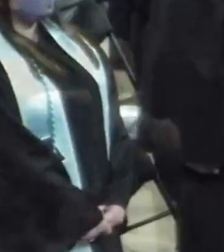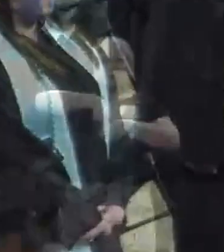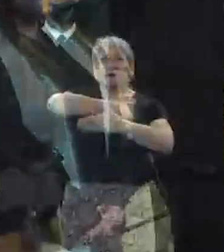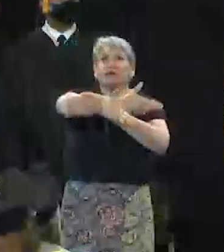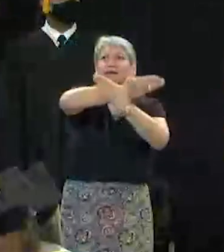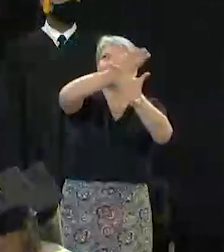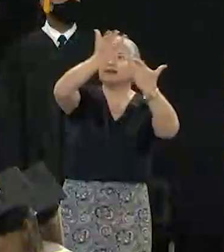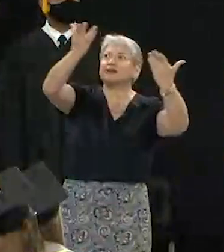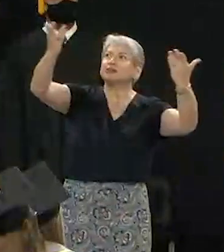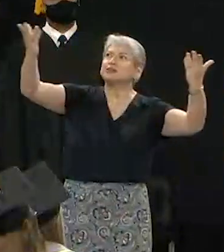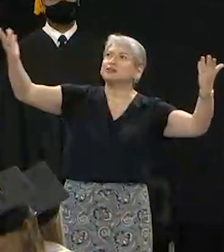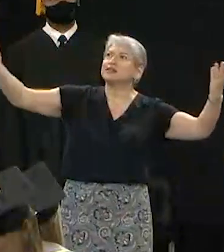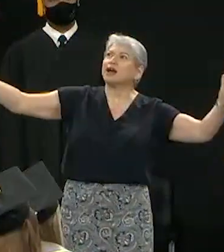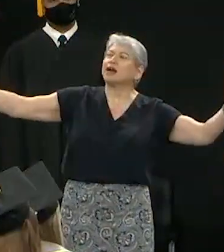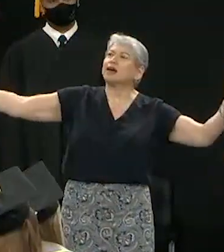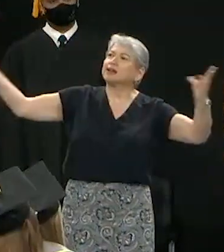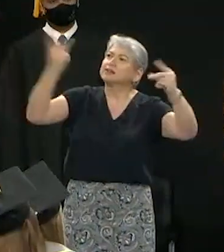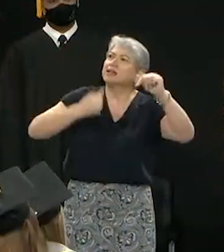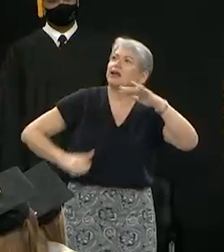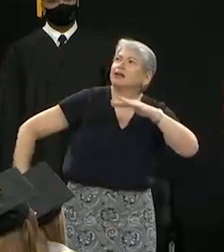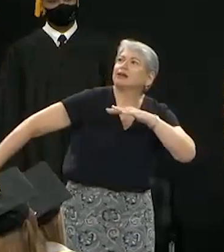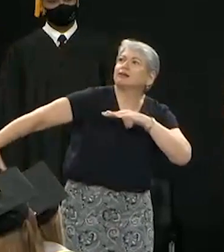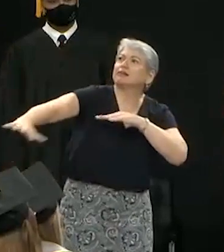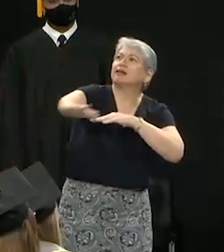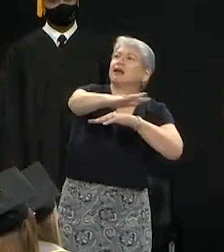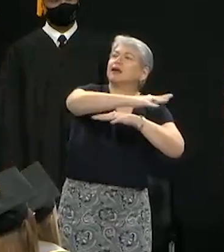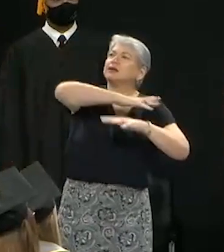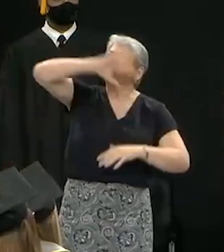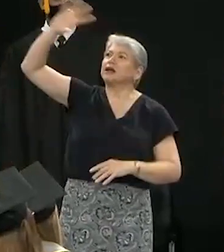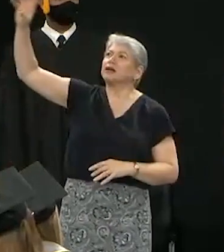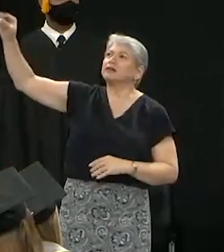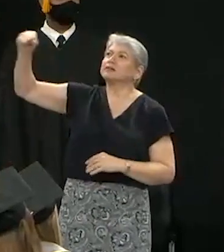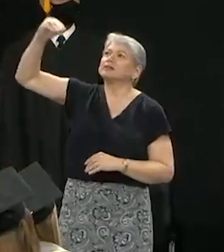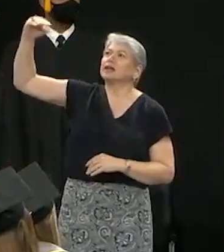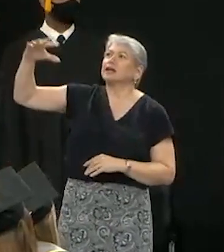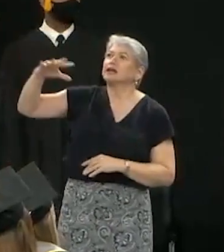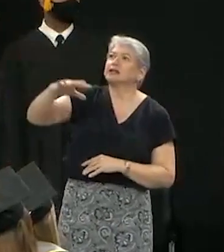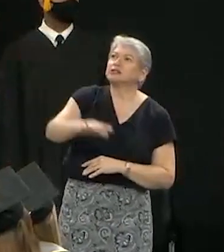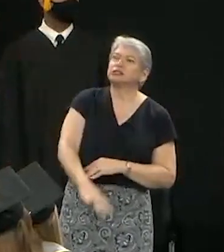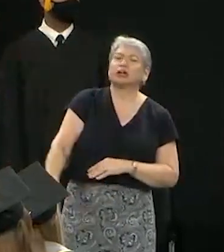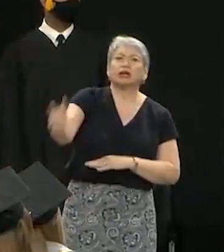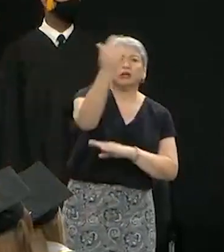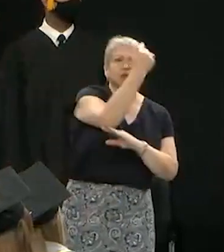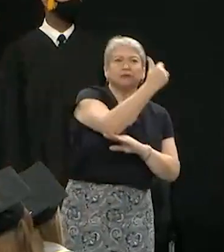Spacious skies and land of sunshine,